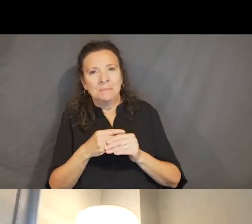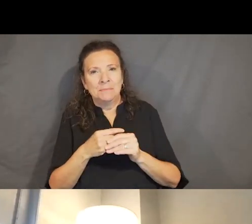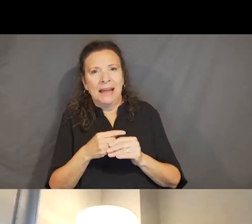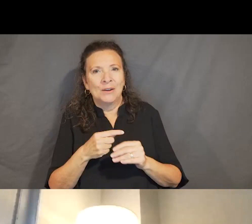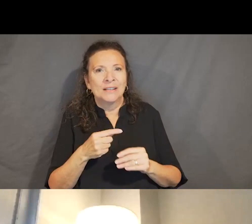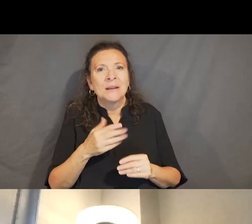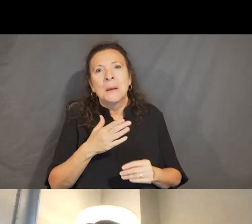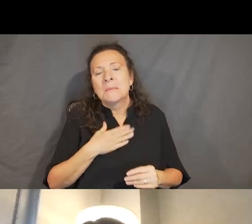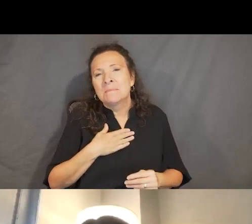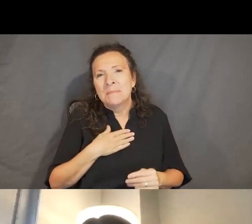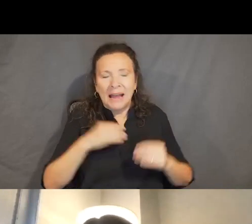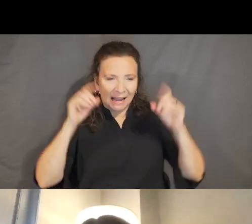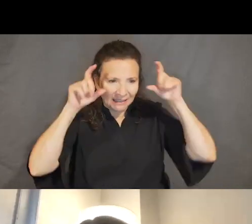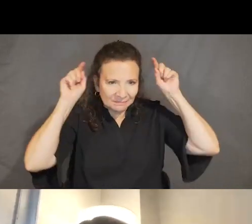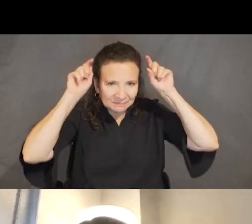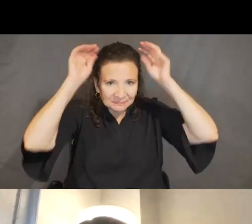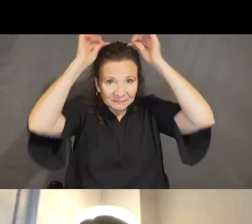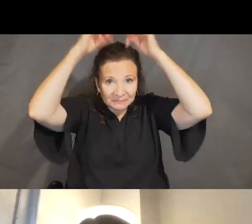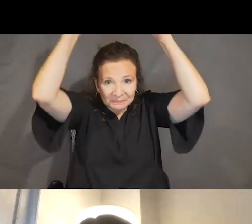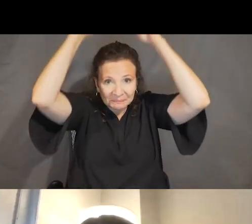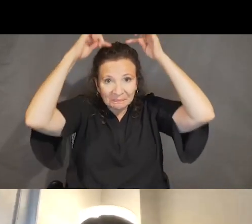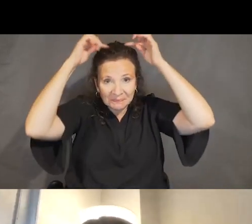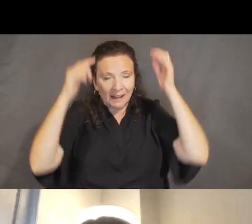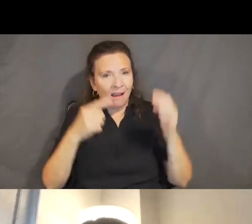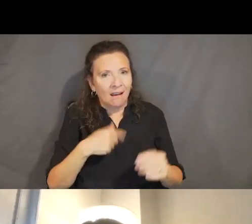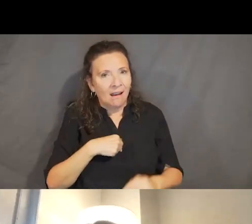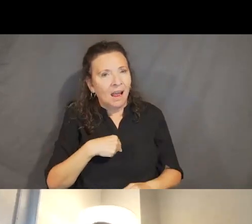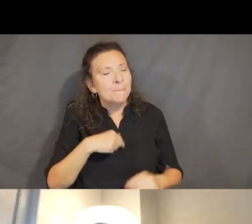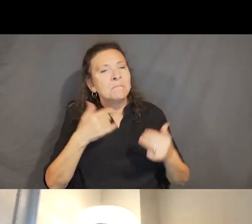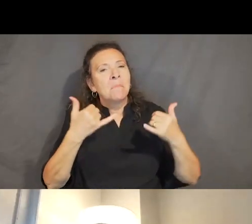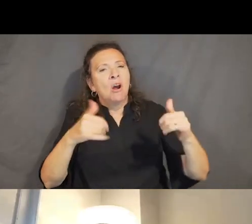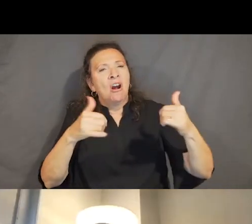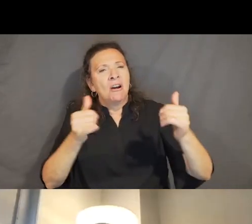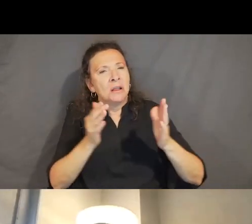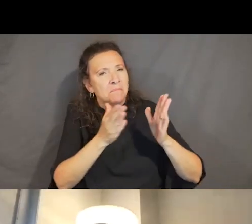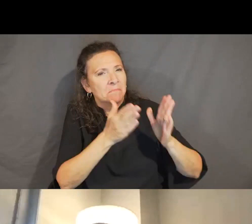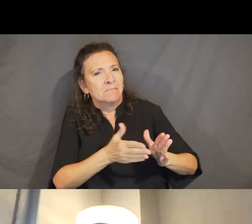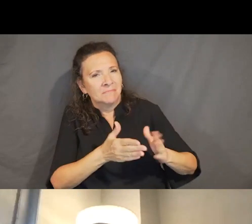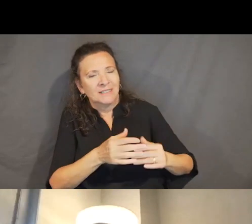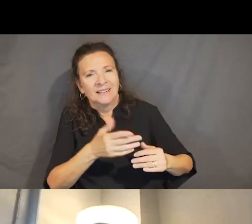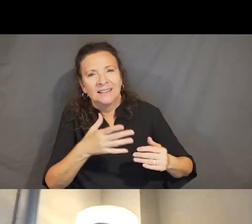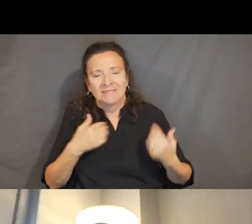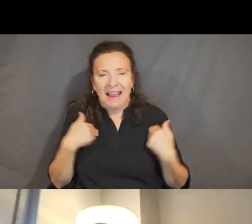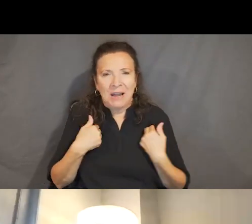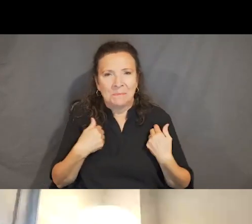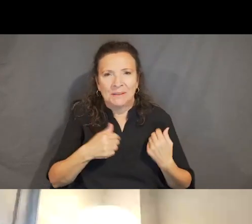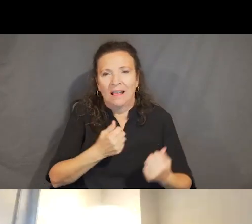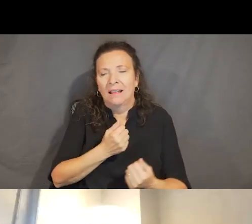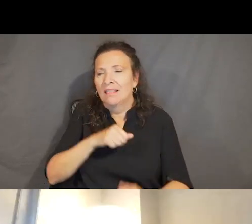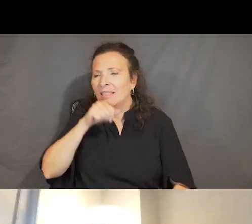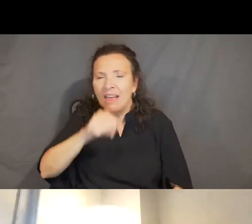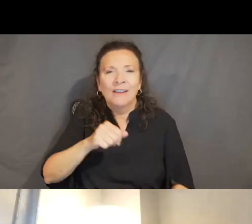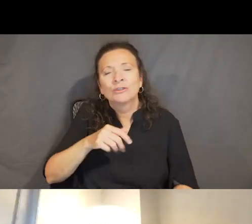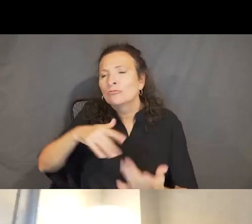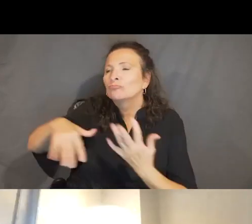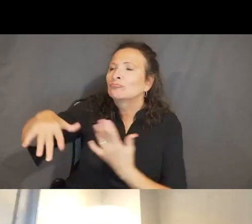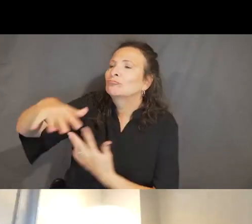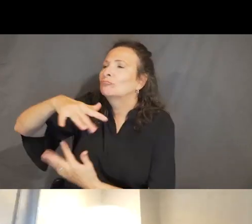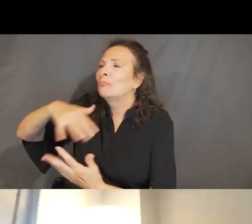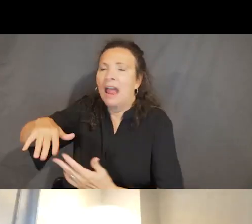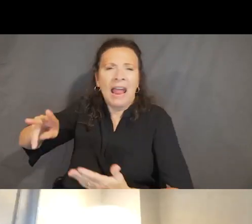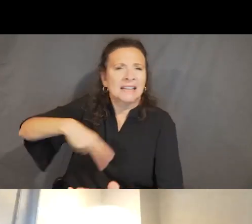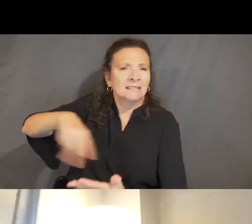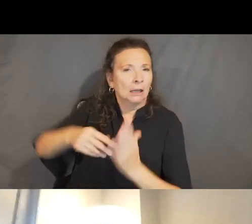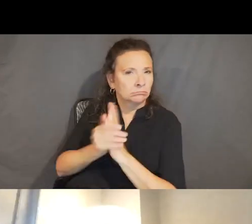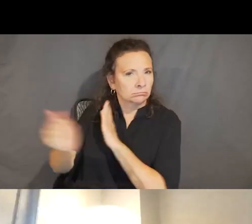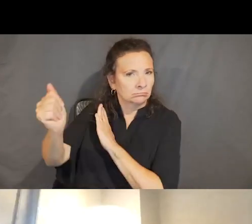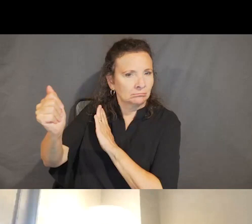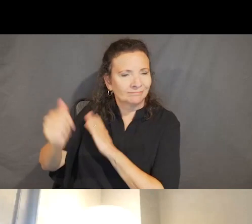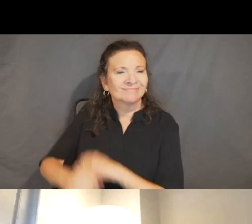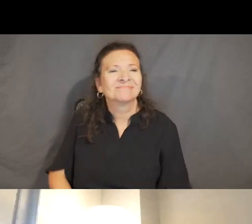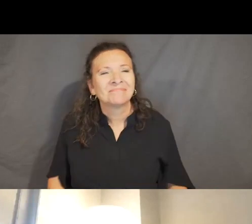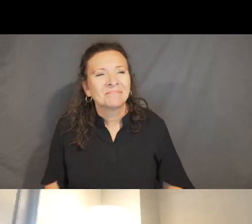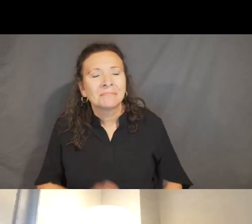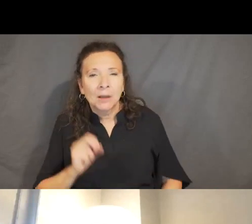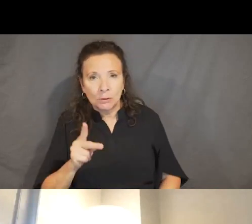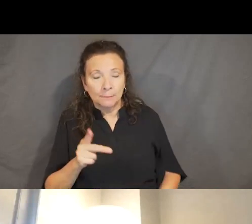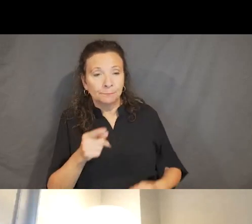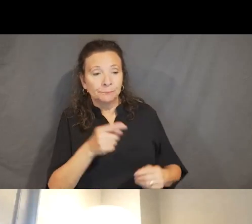good dancer. I am serious. As you think about where you are using narrow and weak AI today,